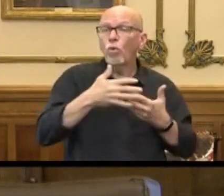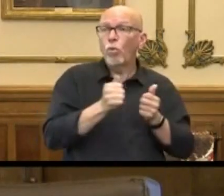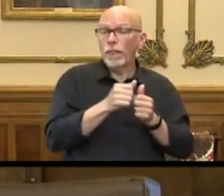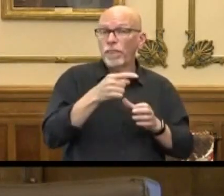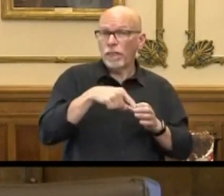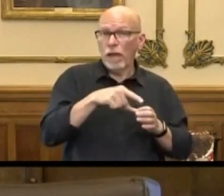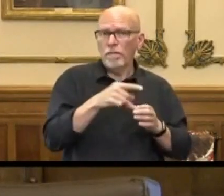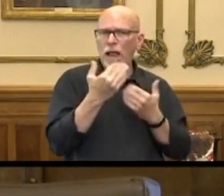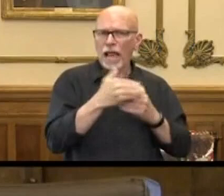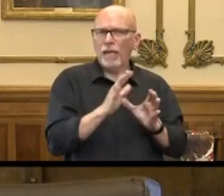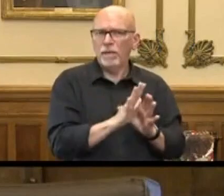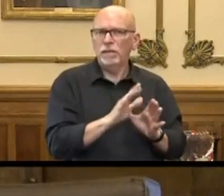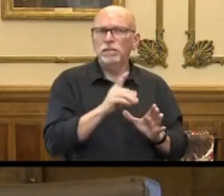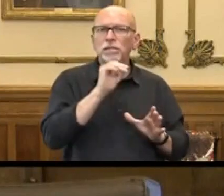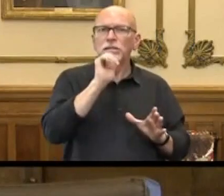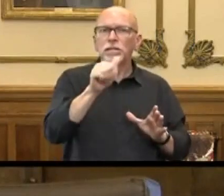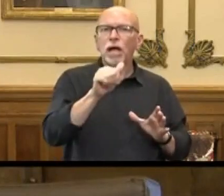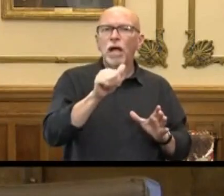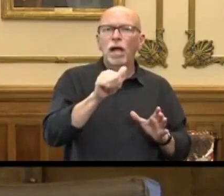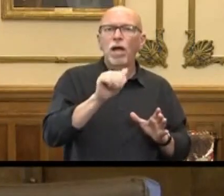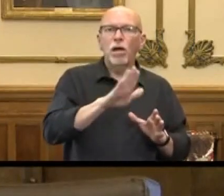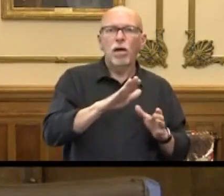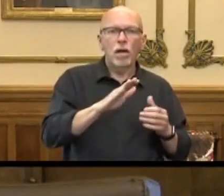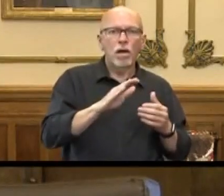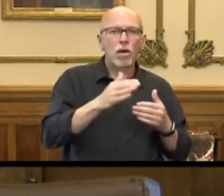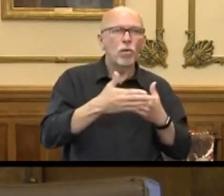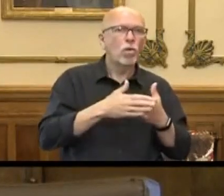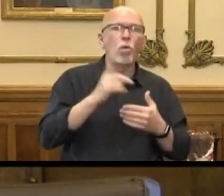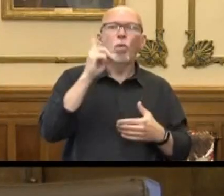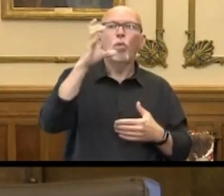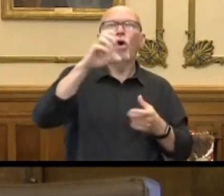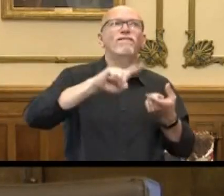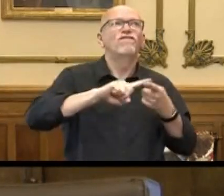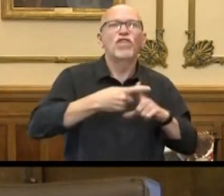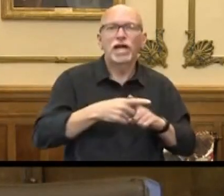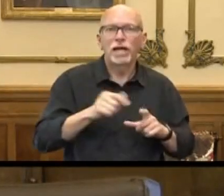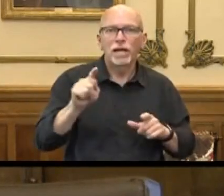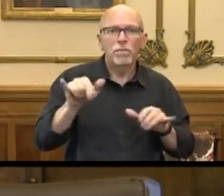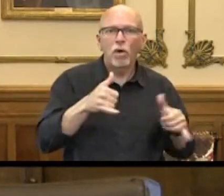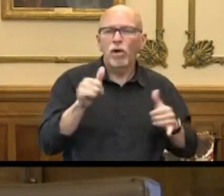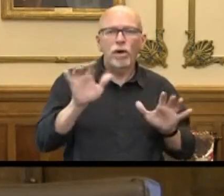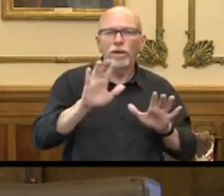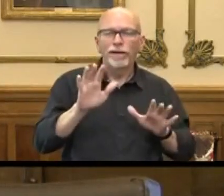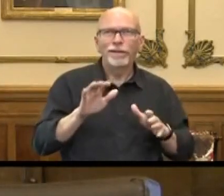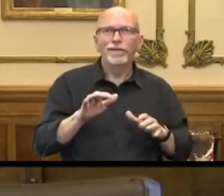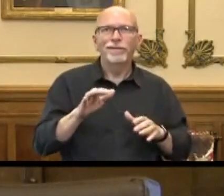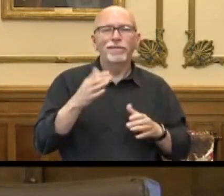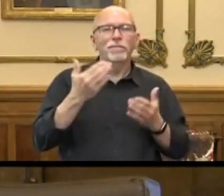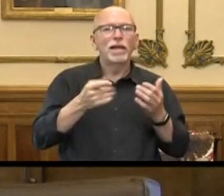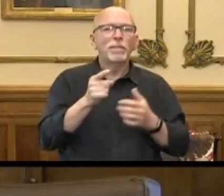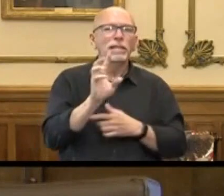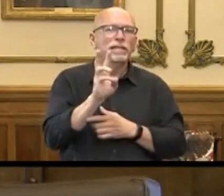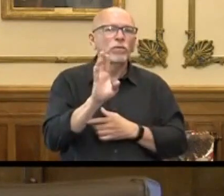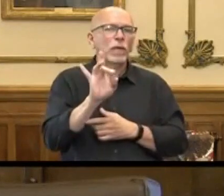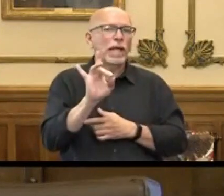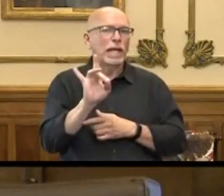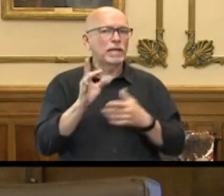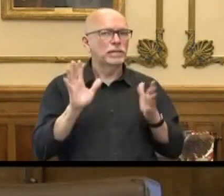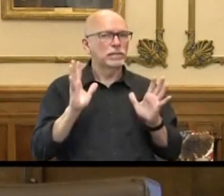DOWN AND SHE HAD THIS ADVICE FOR PARENTS HELP YOUR KIDS TO IDENTIFY AND DEFINE THEIR DOWN AND SHE HAD THIS ADVICE FOR PARENTS HELP YOUR KIDS TO IDENTIFY AND DEFINE THEIR POT FOR PARENTS HELP YOUR KIDS TO IDENTIFY AND DEFINE THEIR POT FOR PARENTS HELP YOUR KIDS TO IDENTIFY AND DEFINE THEIR POT OF FOR PARENTS HELP YOUR KIDS TO IDENTIFY AND DEFINE THEIR POT OF FRIENDS, FOR PARENTS HELP YOUR KIDS TO IDENTIFY AND DEFINE THEIR POT OF FRIENDS, KIND FOR PARENTS HELP YOUR KIDS TO IDENTIFY AND DEFINE THEIR POT OF FRIENDS, KIND OF FOR PARENTS HELP YOUR KIDS TO IDENTIFY AND DEFINE THEIR POT OF FRIENDS, KIND OF THEIR IDENTIFY AND DEFINE THEIR POT OF FRIENDS, KIND OF THEIR IDENTIFY AND DEFINE THEIR POT OF FRIENDS, KIND OF THEIR BUBBLE IDENTIFY AND DEFINE THEIR POT OF FRIENDS, KIND OF THEIR BUBBLE OF IDENTIFY AND DEFINE THEIR POT OF FRIENDS, KIND OF THEIR BUBBLE OF FRIENDS IDENTIFY AND DEFINE THEIR POT OF FRIENDS, KIND OF THEIR BUBBLE OF FRIENDS THAT IDENTIFY AND DEFINE THEIR POT OF FRIENDS, KIND OF THEIR BUBBLE OF FRIENDS THAT THEY'RE OF FRIENDS, KIND OF THEIR BUBBLE OF FRIENDS THAT THEY'RE OF FRIENDS, KIND OF THEIR BUBBLE OF FRIENDS THAT THEY'RE GOING OF FRIENDS, KIND OF THEIR BUBBLE OF FRIENDS THAT THEY'RE GOING TO OF FRIENDS, KIND OF THEIR BUBBLE OF FRIENDS THAT THEY'RE GOING TO HANG OF FRIENDS, KIND OF THEIR BUBBLE OF FRIENDS THAT THEY'RE GOING TO HANG OUT OF FRIENDS, KIND OF THEIR BUBBLE OF FRIENDS THAT THEY'RE GOING TO HANG OUT WITH OF FRIENDS, KIND OF THEIR BUBBLE OF FRIENDS THAT THEY'RE GOING TO HANG OUT WITH AND BUBBLE OF FRIENDS THAT THEY'RE GOING TO HANG OUT WITH AND BUBBLE OF FRIENDS THAT THEY'RE GOING TO HANG OUT WITH AND THEY'RE BUBBLE OF FRIENDS THAT THEY'RE GOING TO HANG OUT WITH AND THEY'RE GOING BUBBLE OF FRIENDS THAT THEY'RE GOING TO HANG OUT WITH AND THEY'RE GOING TO BUBBLE OF FRIENDS THAT THEY'RE GOING TO HANG OUT WITH AND THEY'RE GOING TO BE BUBBLE OF FRIENDS THAT THEY'RE GOING TO HANG OUT WITH AND THEY'RE GOING TO BE WITH GOING TO HANG OUT WITH AND THEY'RE GOING TO BE WITH GOING TO HANG OUT WITH AND THEY'RE GOING TO BE WITH SOCIALLY. GOING TO HANG OUT WITH AND THEY'RE GOING TO BE WITH SOCIALLY. AND GOING TO HANG OUT WITH AND THEY'RE GOING TO BE WITH SOCIALLY. AND THAT GOING TO HANG OUT WITH AND THEY'RE GOING TO BE WITH SOCIALLY. AND THAT LIMITS GOING TO HANG OUT WITH AND THEY'RE GOING TO BE WITH SOCIALLY. AND THAT LIMITS IT THEY'RE GOING TO BE WITH SOCIALLY. AND THAT LIMITS IT THEY'RE GOING TO BE WITH SOCIALLY. AND THAT LIMITS IT RATHER THEY'RE GOING TO BE WITH SOCIALLY. AND THAT LIMITS IT RATHER THAN